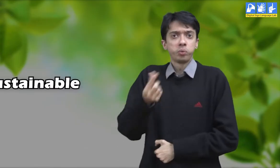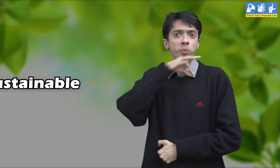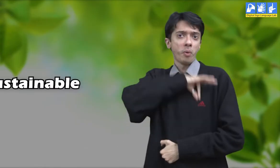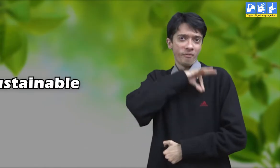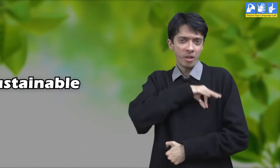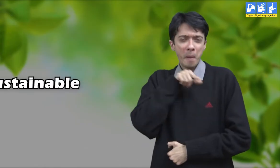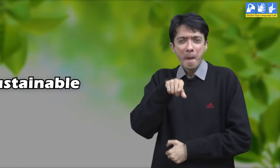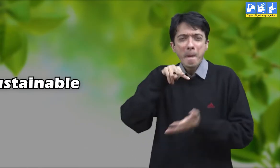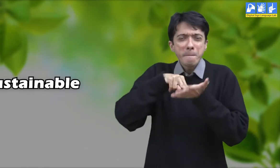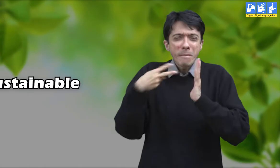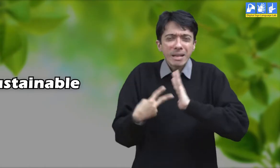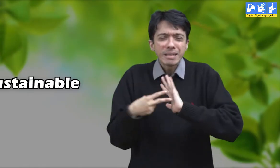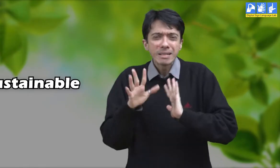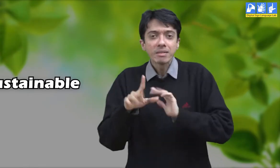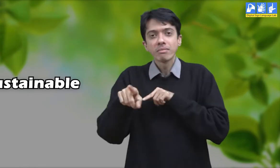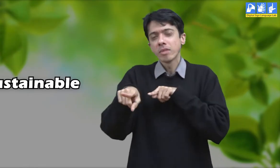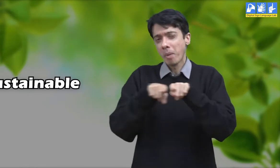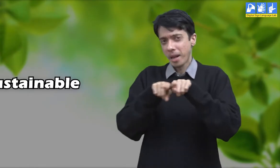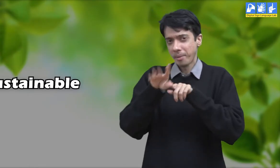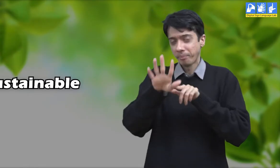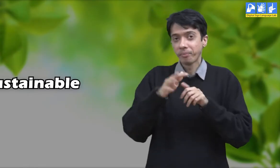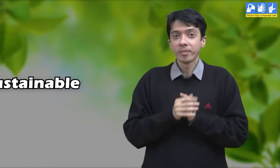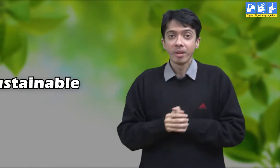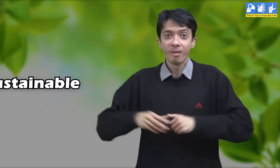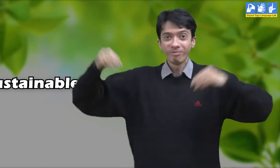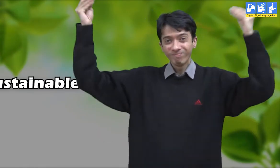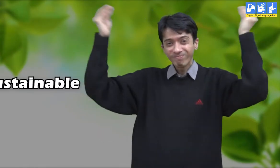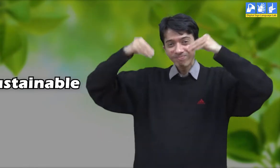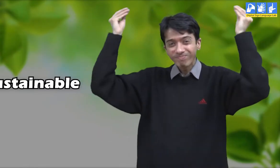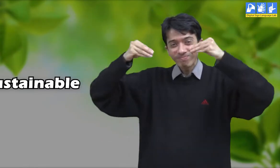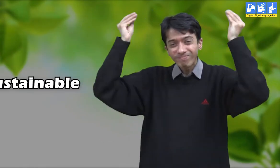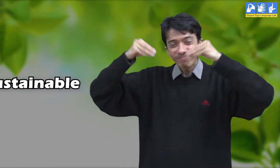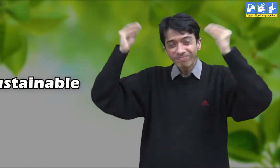What is the meaning of sustainable? Let me give you an example.